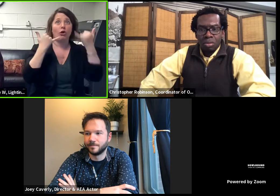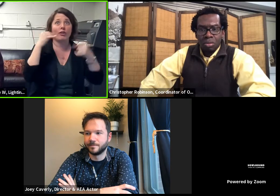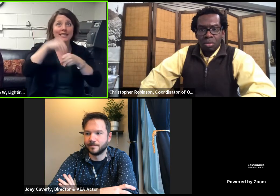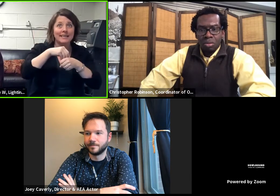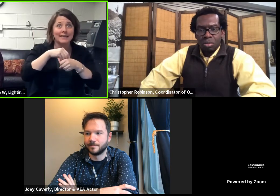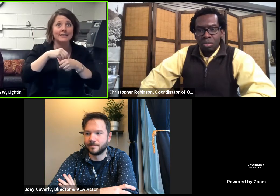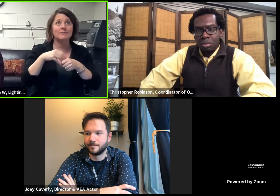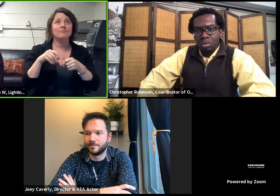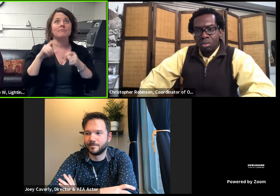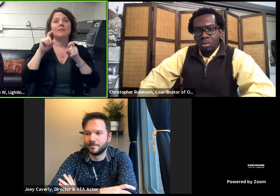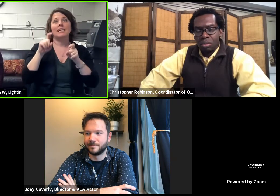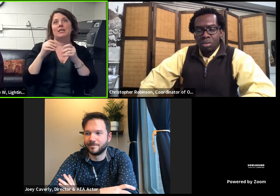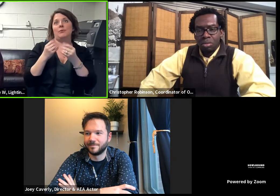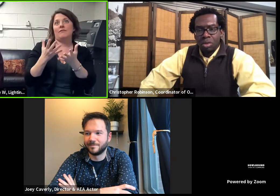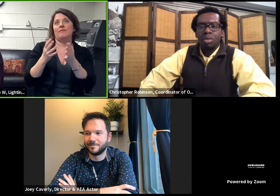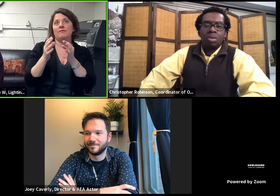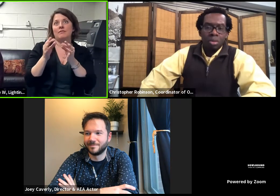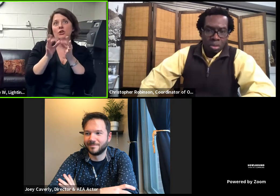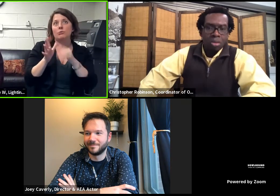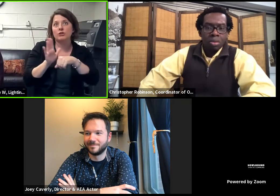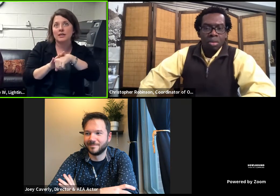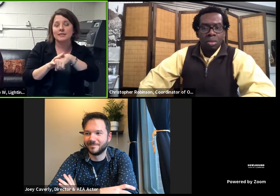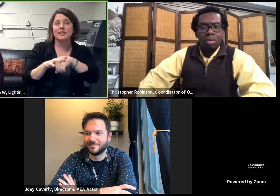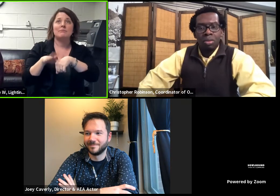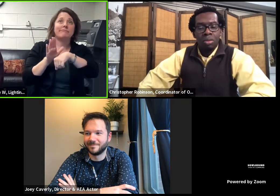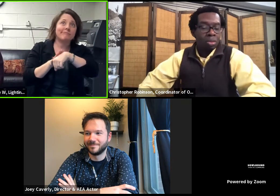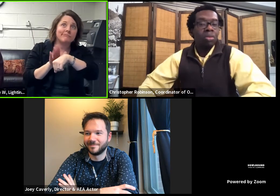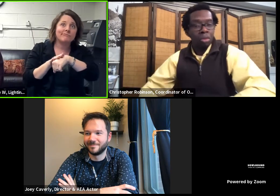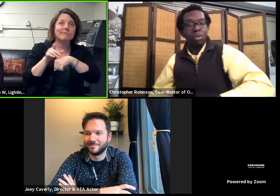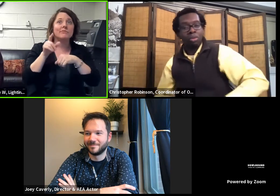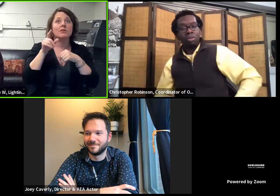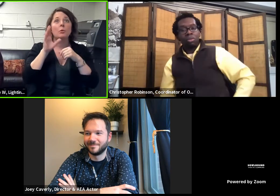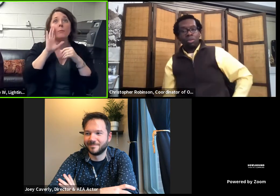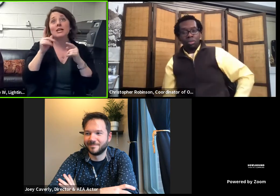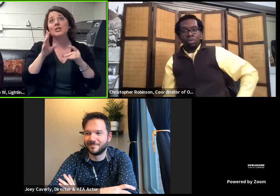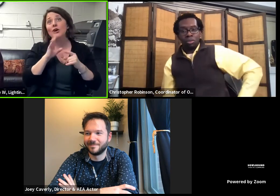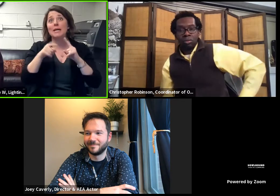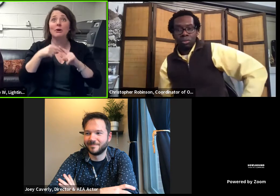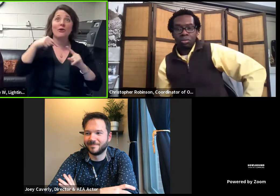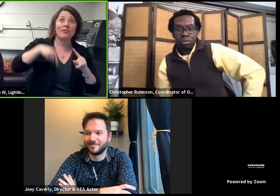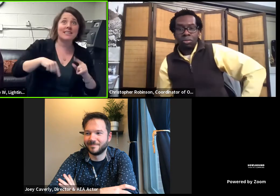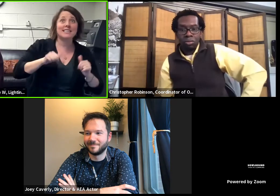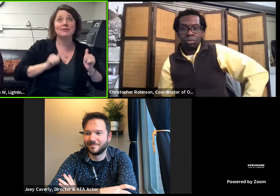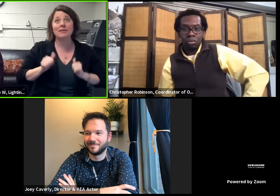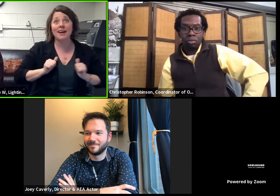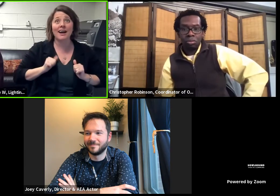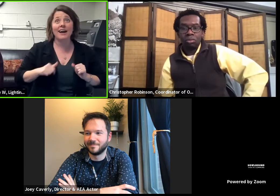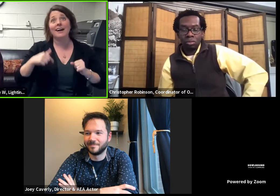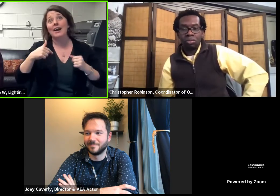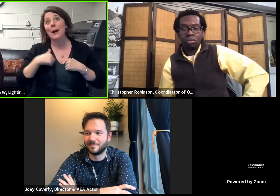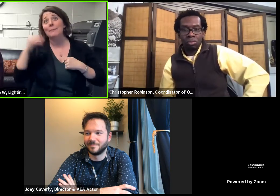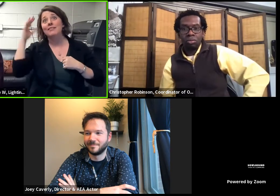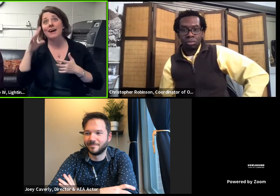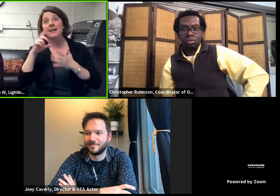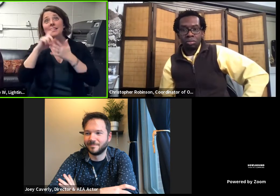"there'll be three or four different people calling in." If I'm talking about a creative team meeting, I'll give 'em a heads up, the interpreter, and say, "Hey, we're talking about this play.